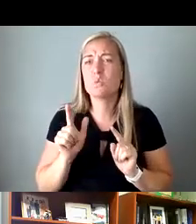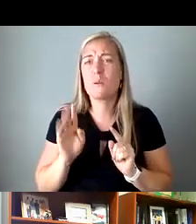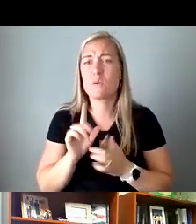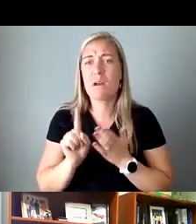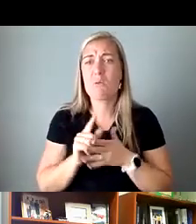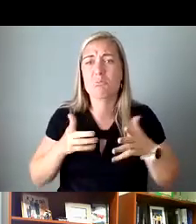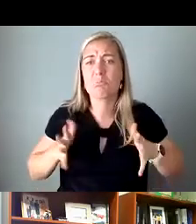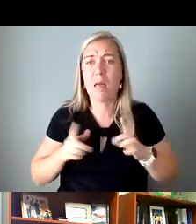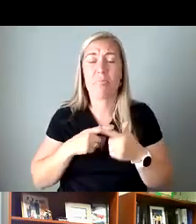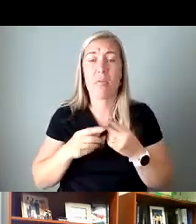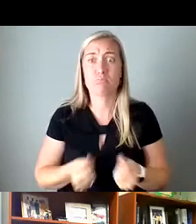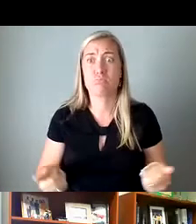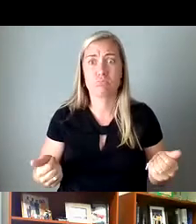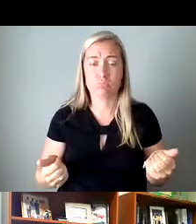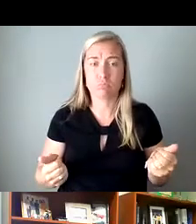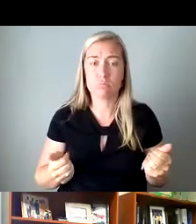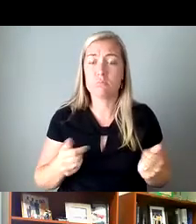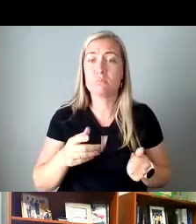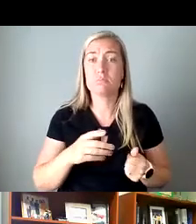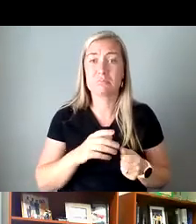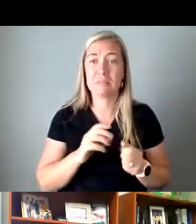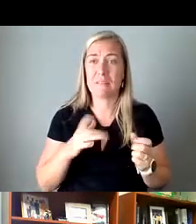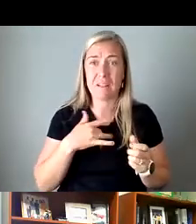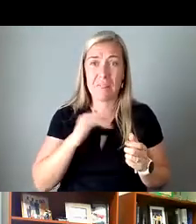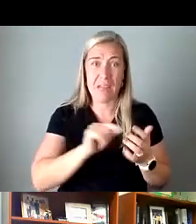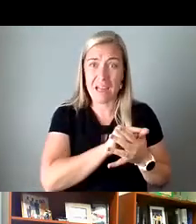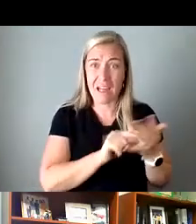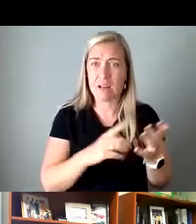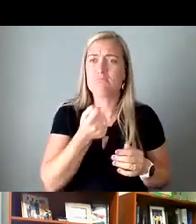There have been some rare potential side effects with all of these vaccines. I think